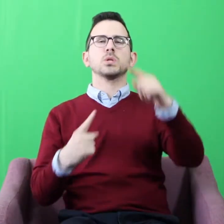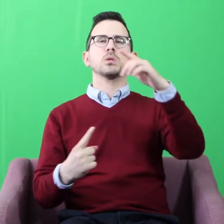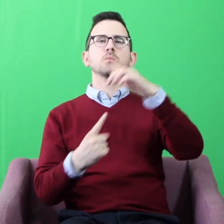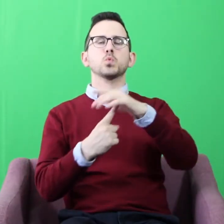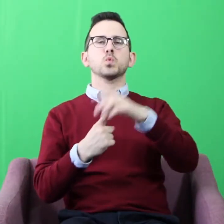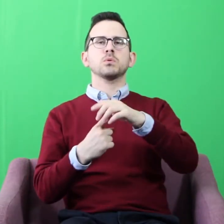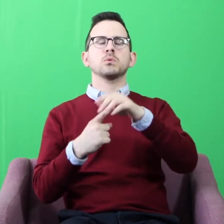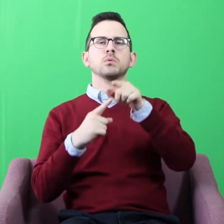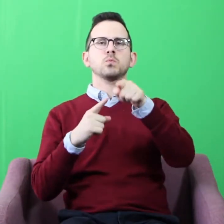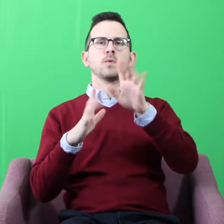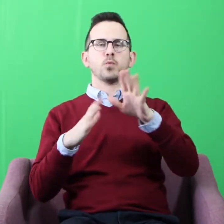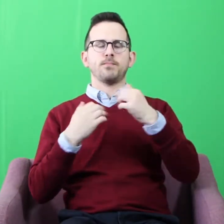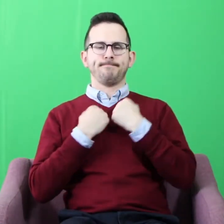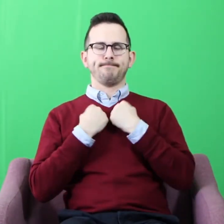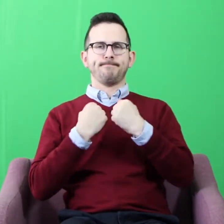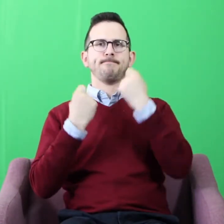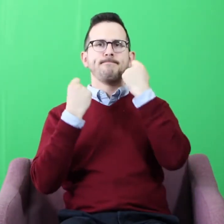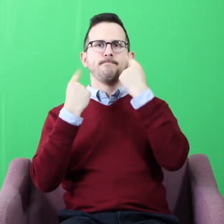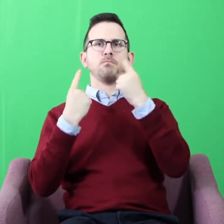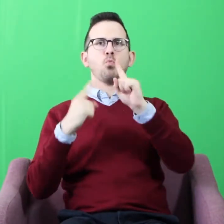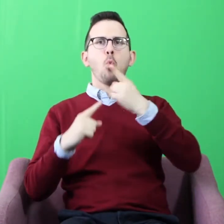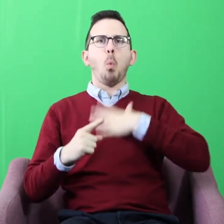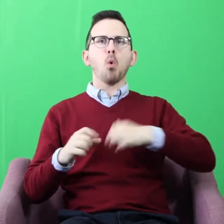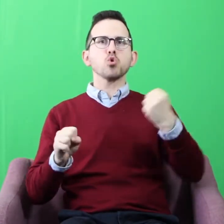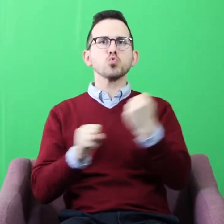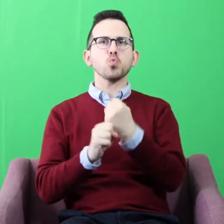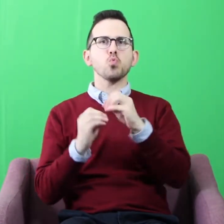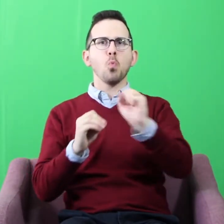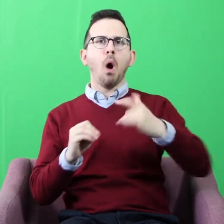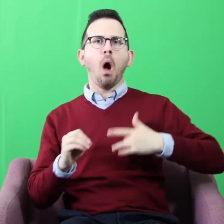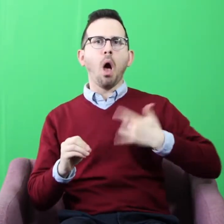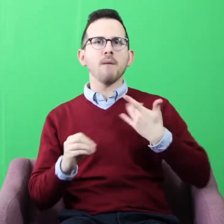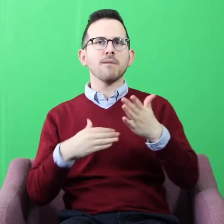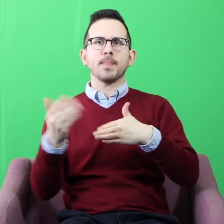What is most important is that you need to look inward to yourself and find out what it is you want to do with your life.